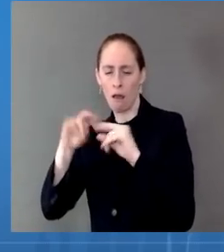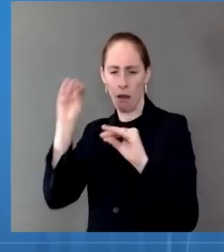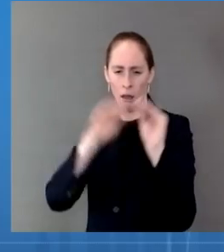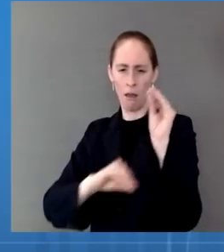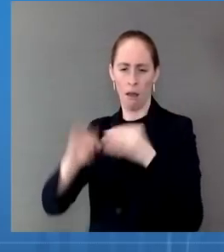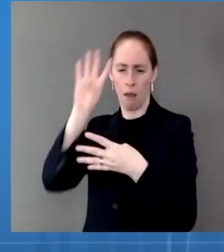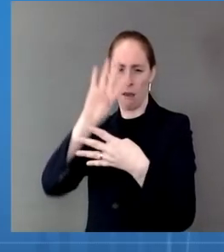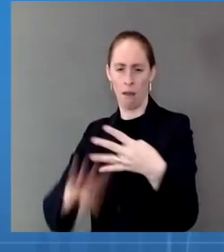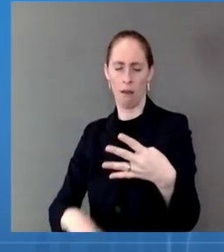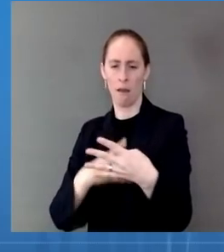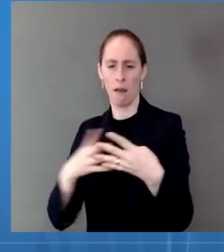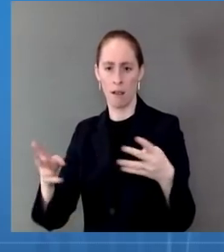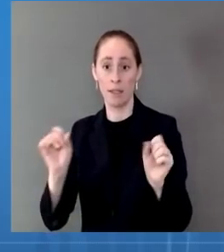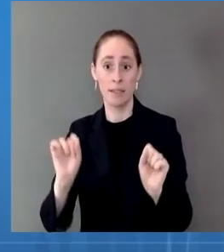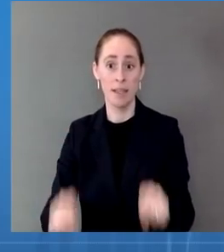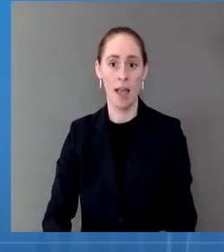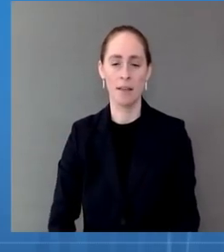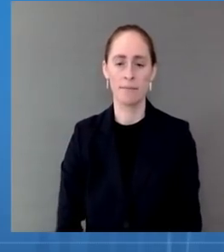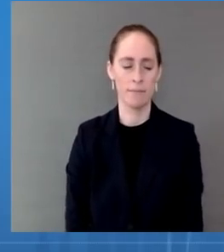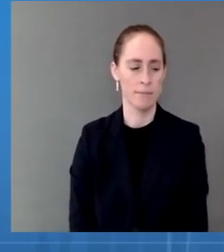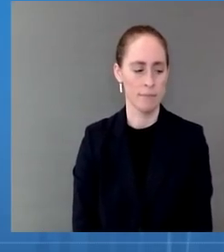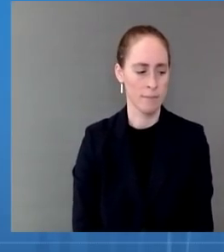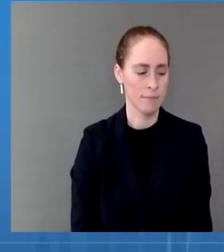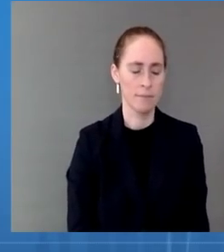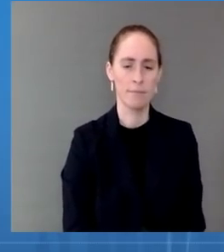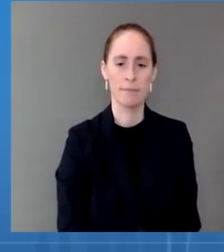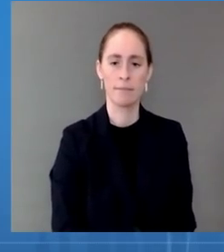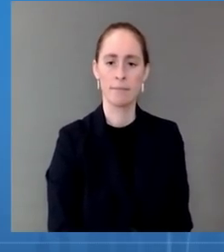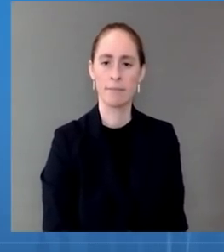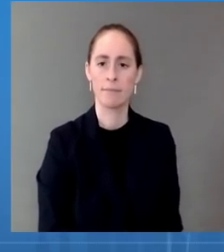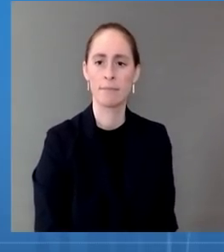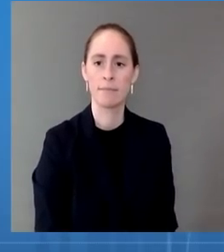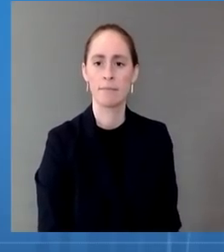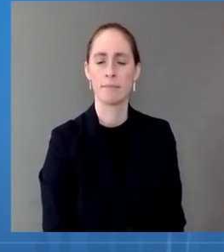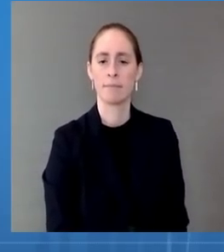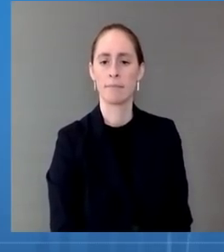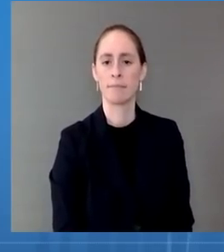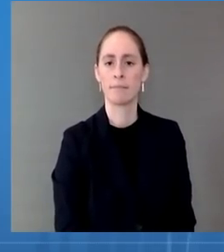The Press: Thanks very much. Dr. Fauci, could you elaborate a little bit more on what data you'll be looking